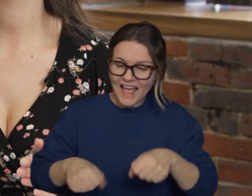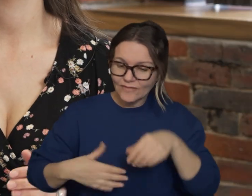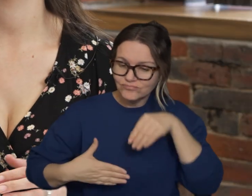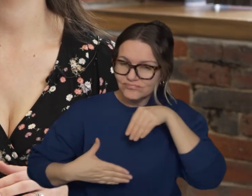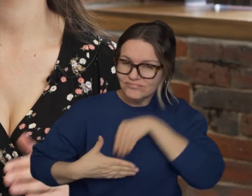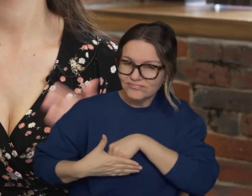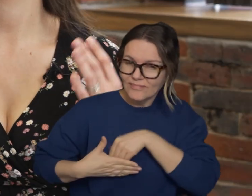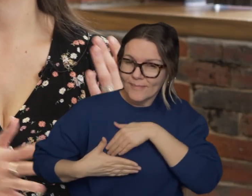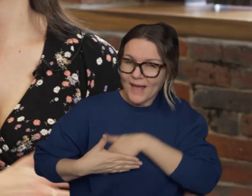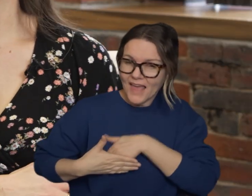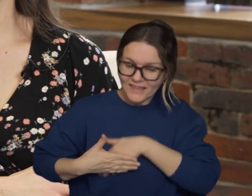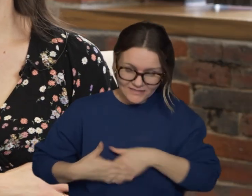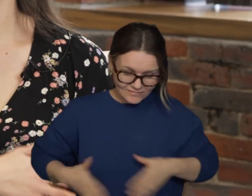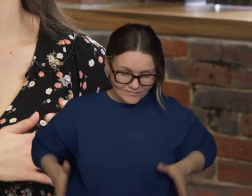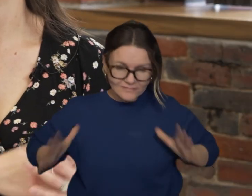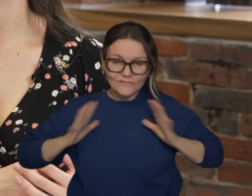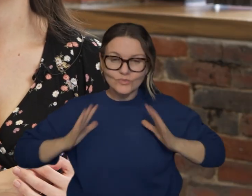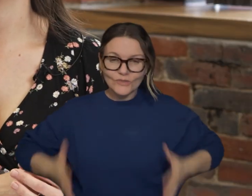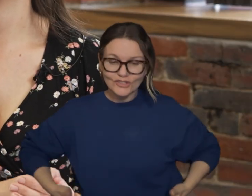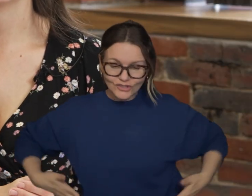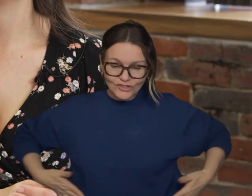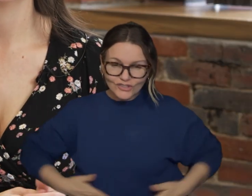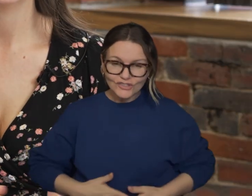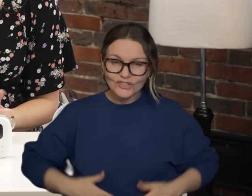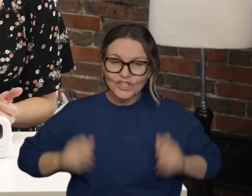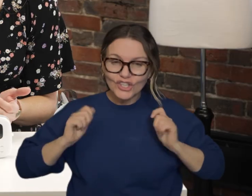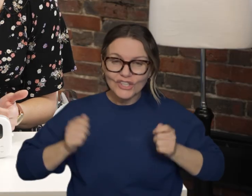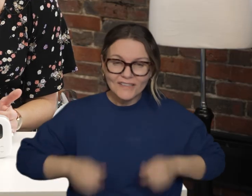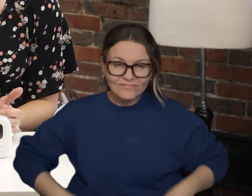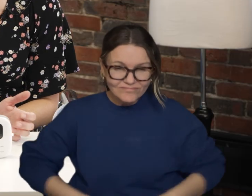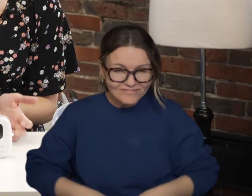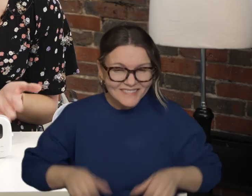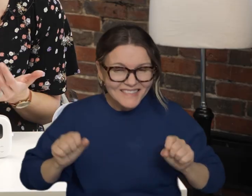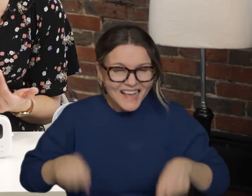fit it in like a sweatshirt pocket or something small like that so the next special feature for